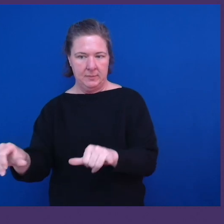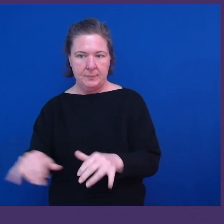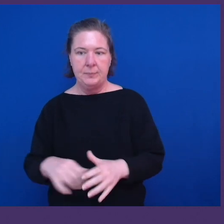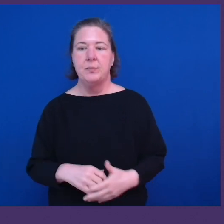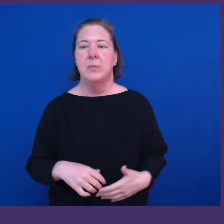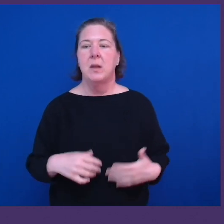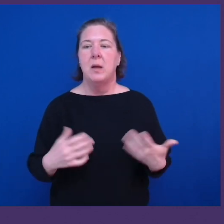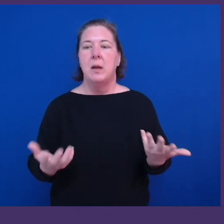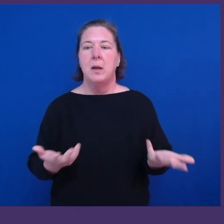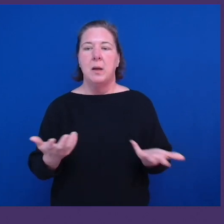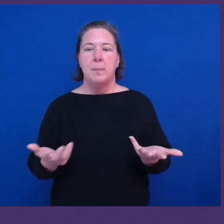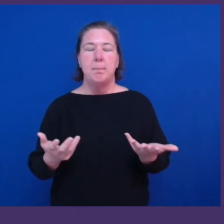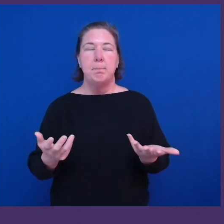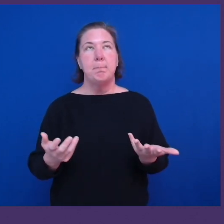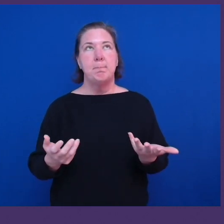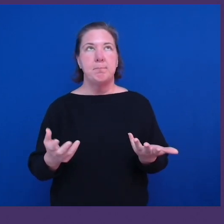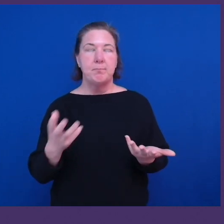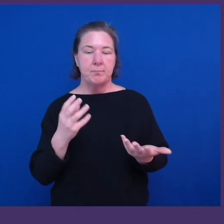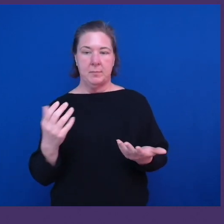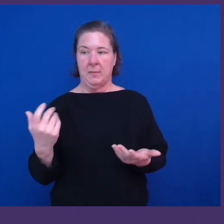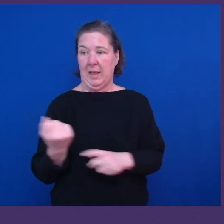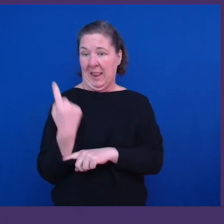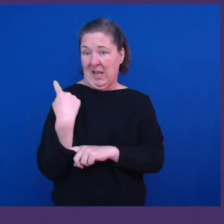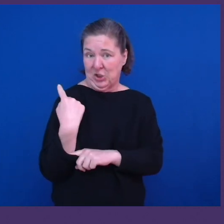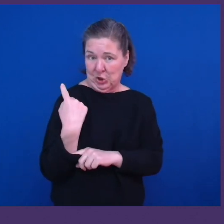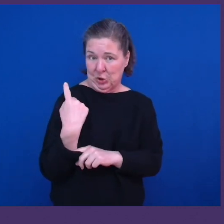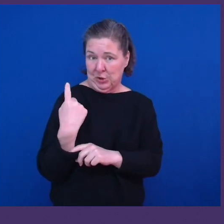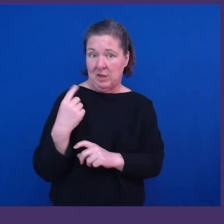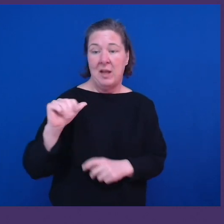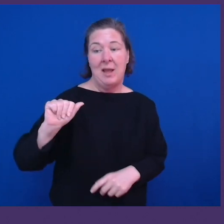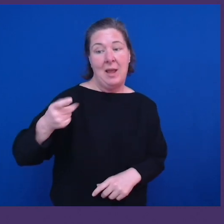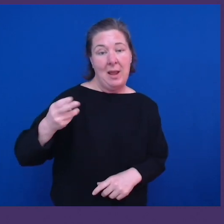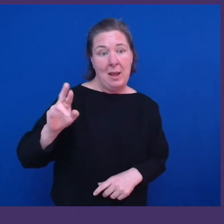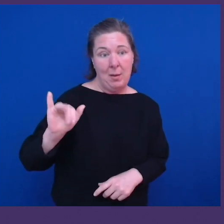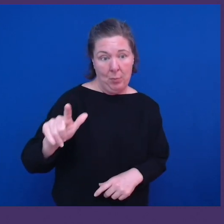And last year in April, the U.S. Department